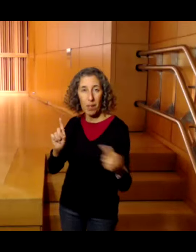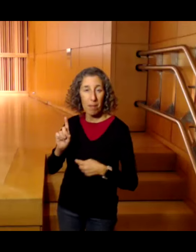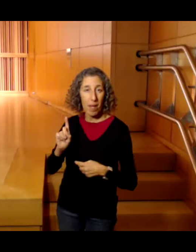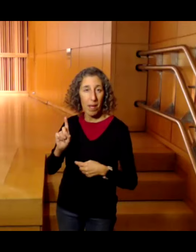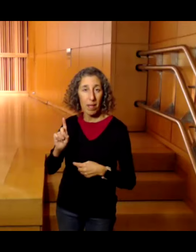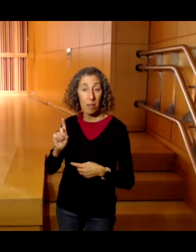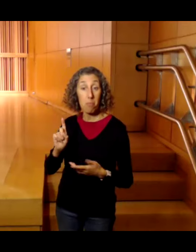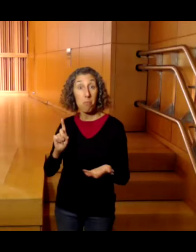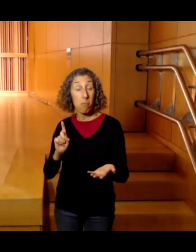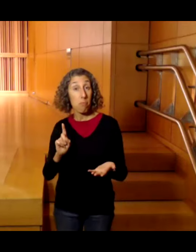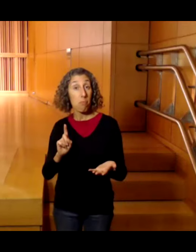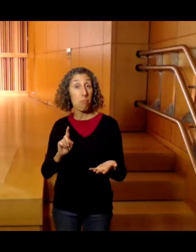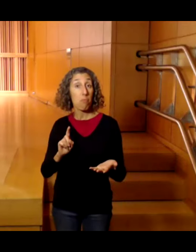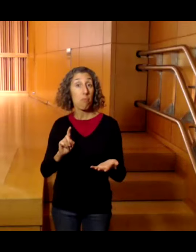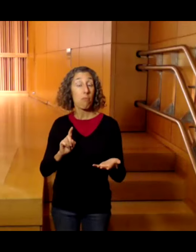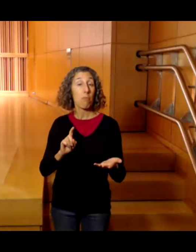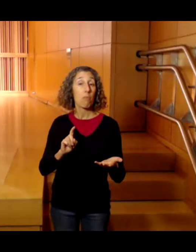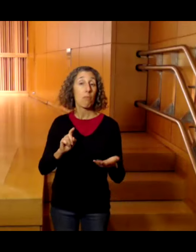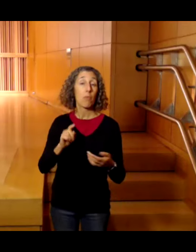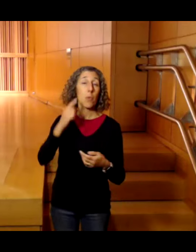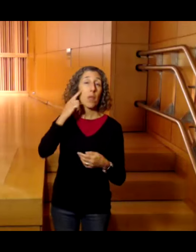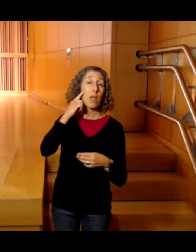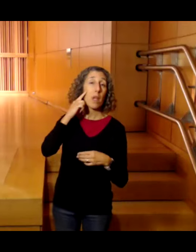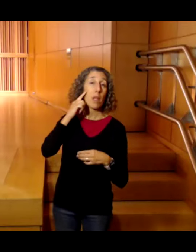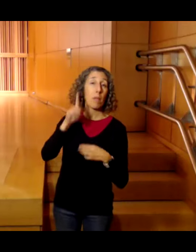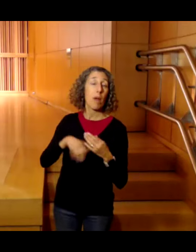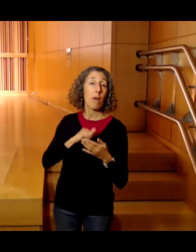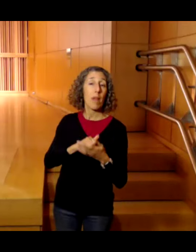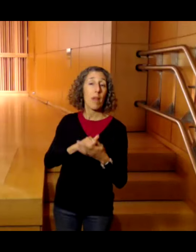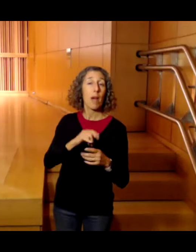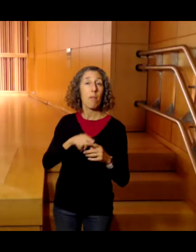One's courage returns again, but this time… uncloaked, naked.